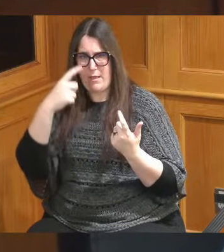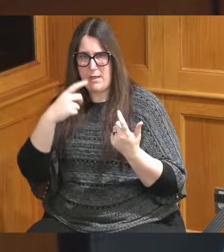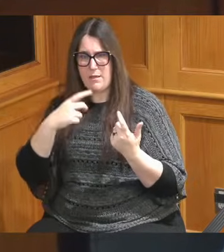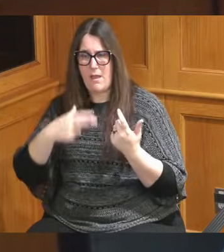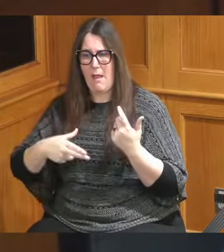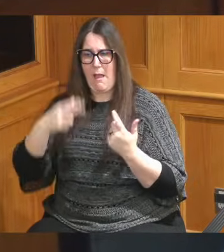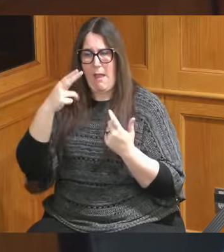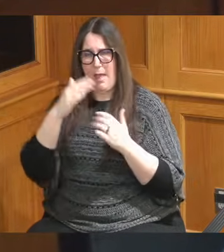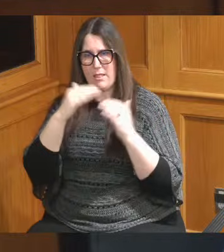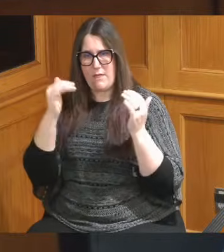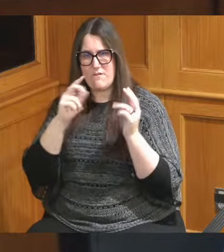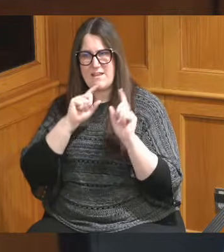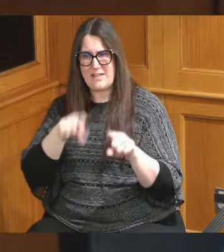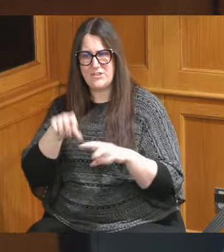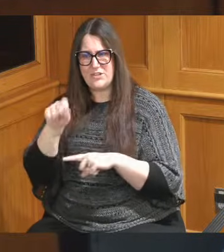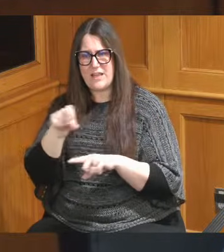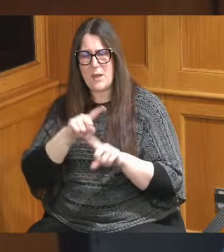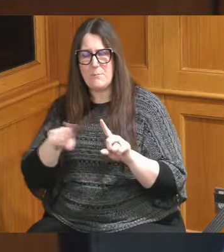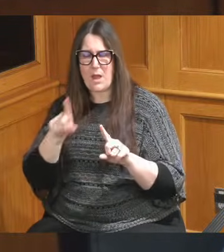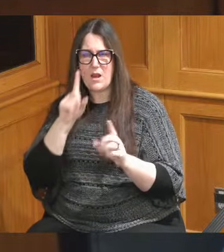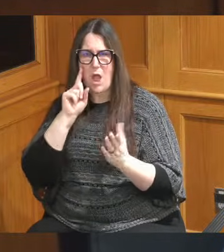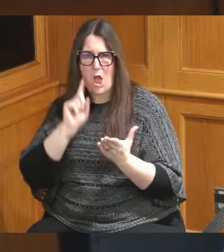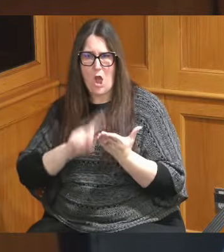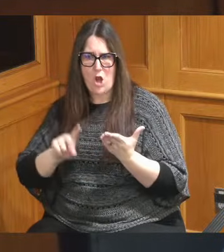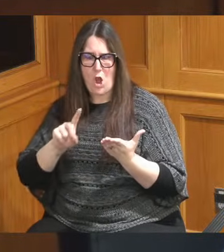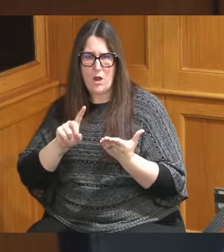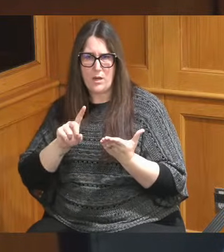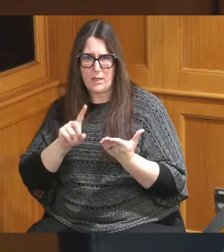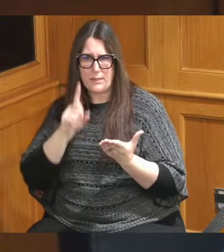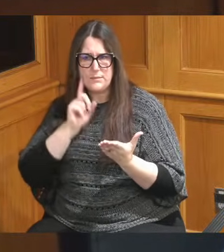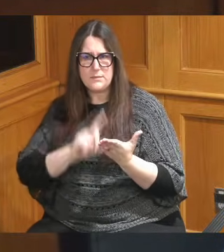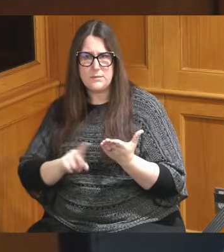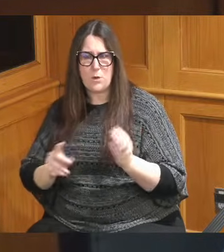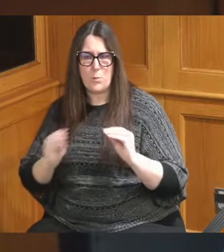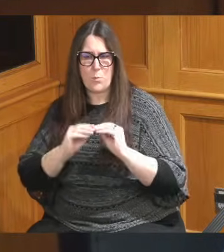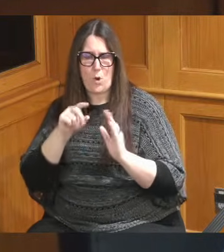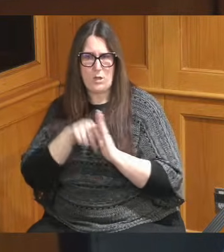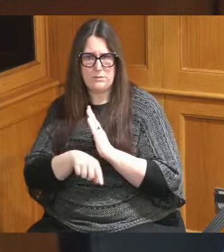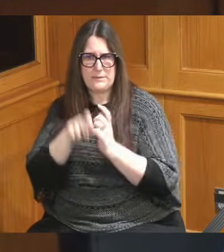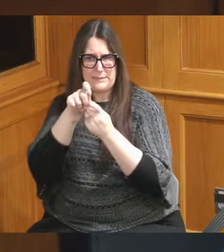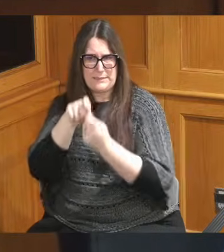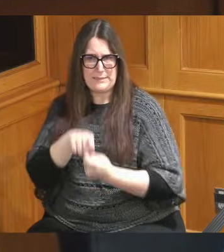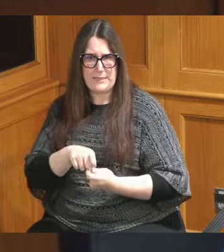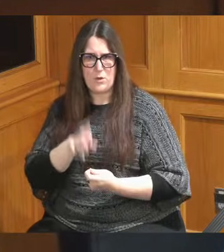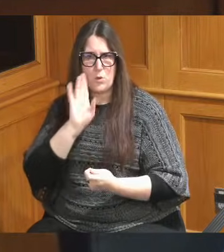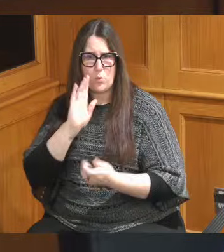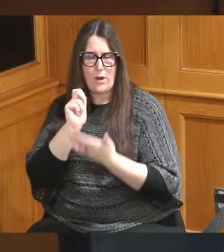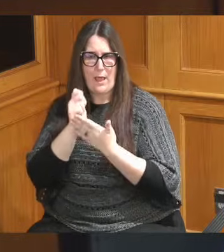answer to that, but I think an audit that would be a little bit more detailed would be very helpful